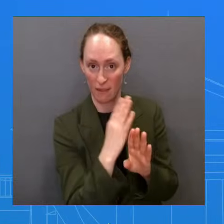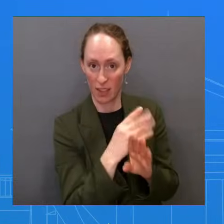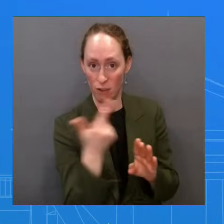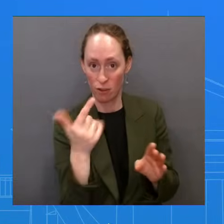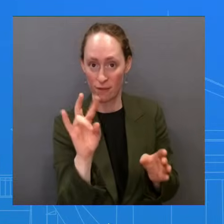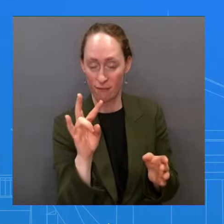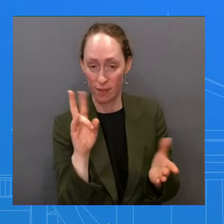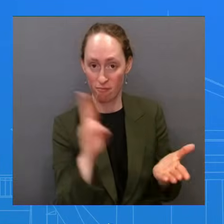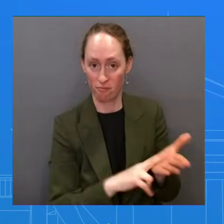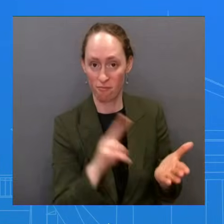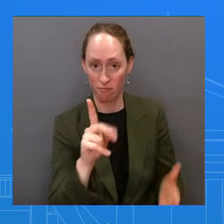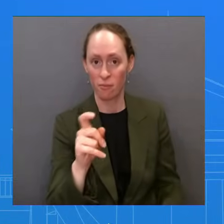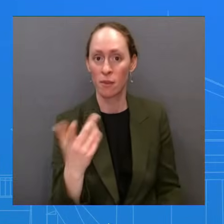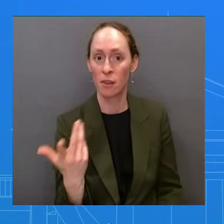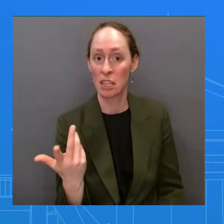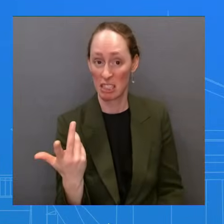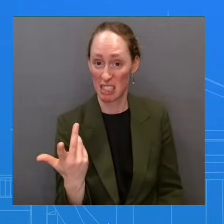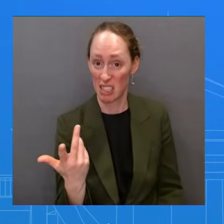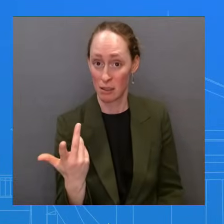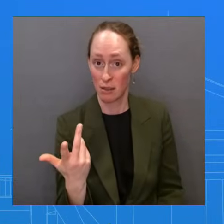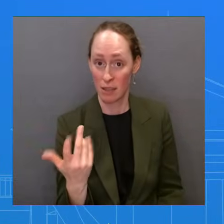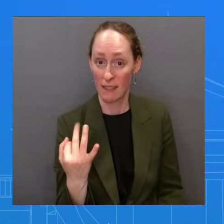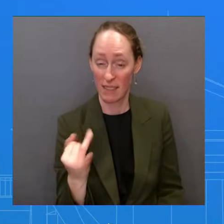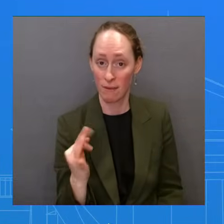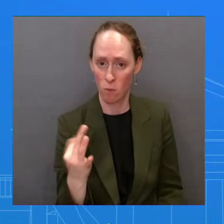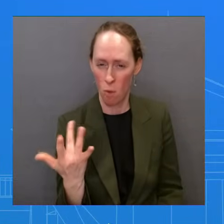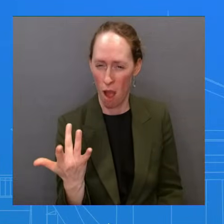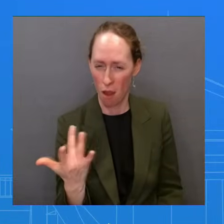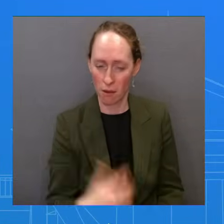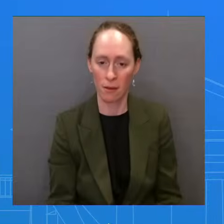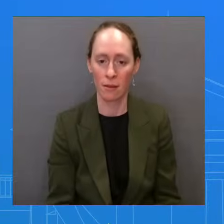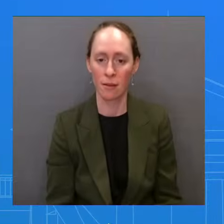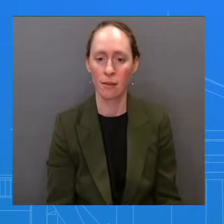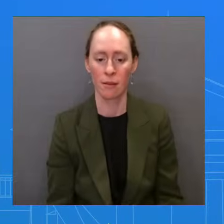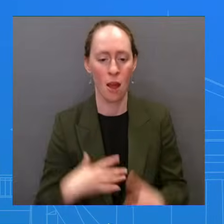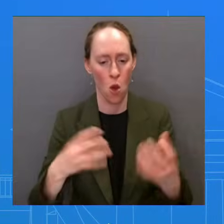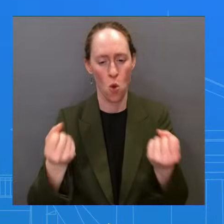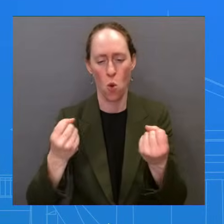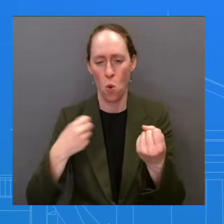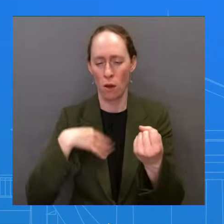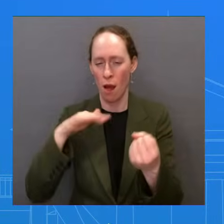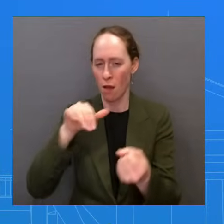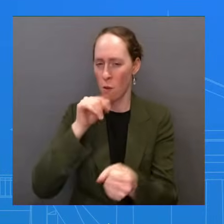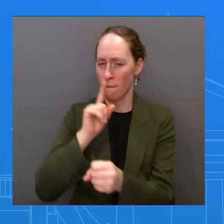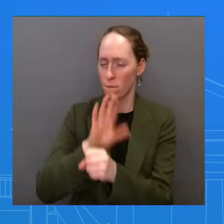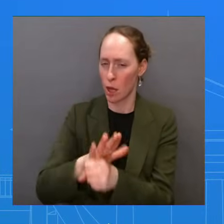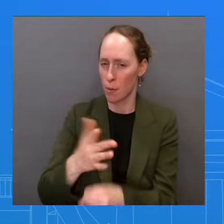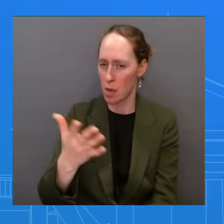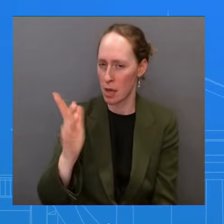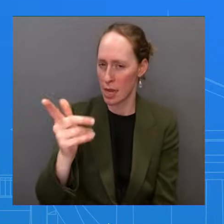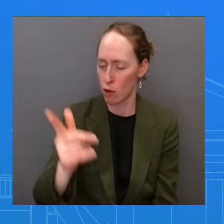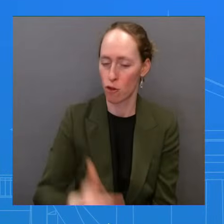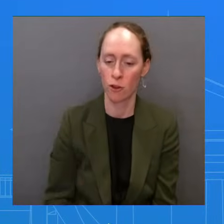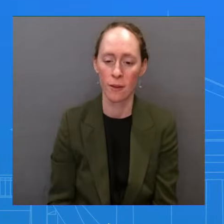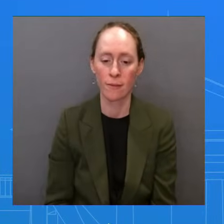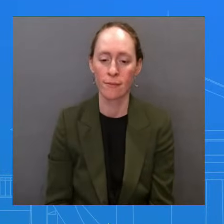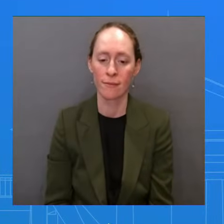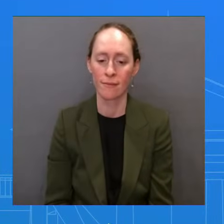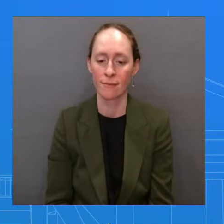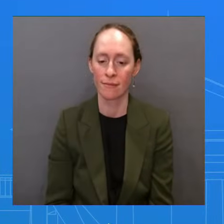I don't have anything to confirm at this time. Go ahead. The Press: Thank you, Karine. (A White House staffer sneezes.) Ms. Jean-Pierre: Bless you. Phil. The Press: It wasn't me! Ms. Jean-Pierre: Sorry, was it -- was it you?